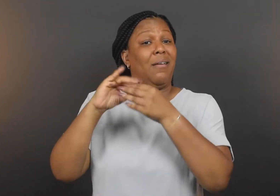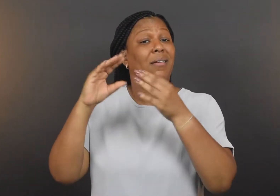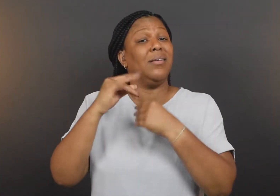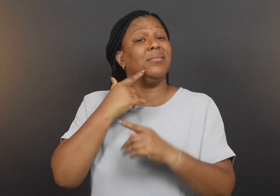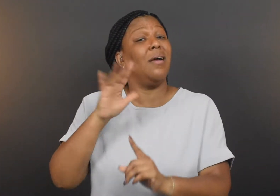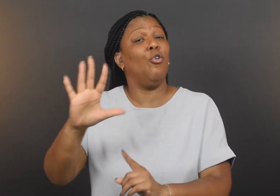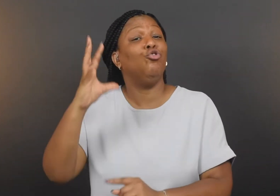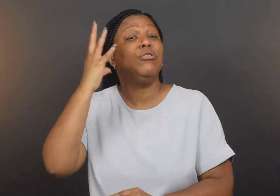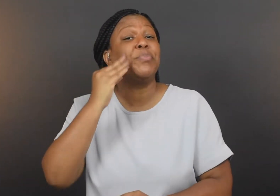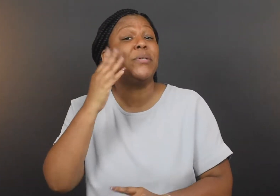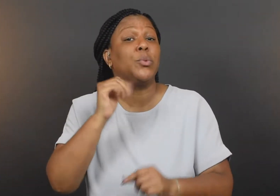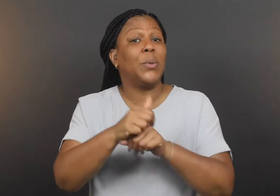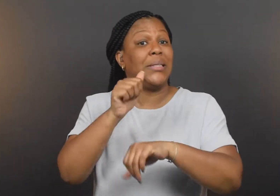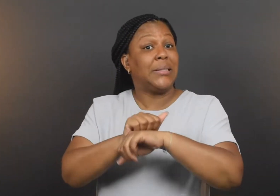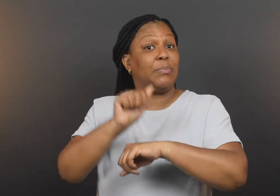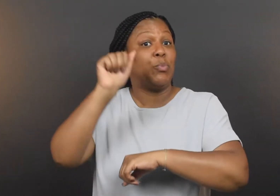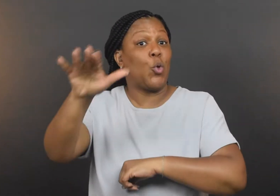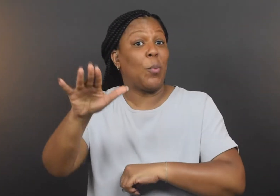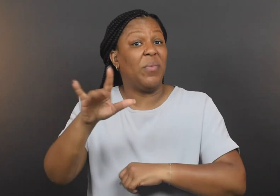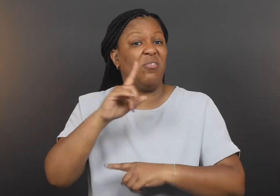“My experience with deployments is they’re malleable.